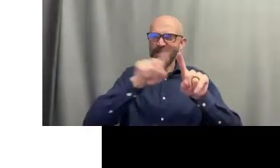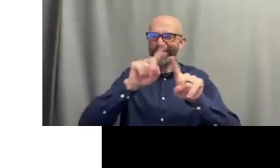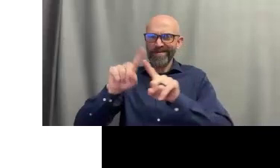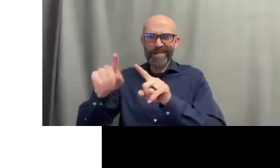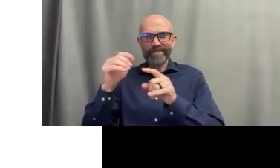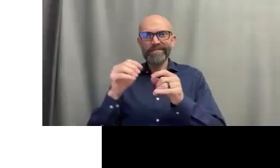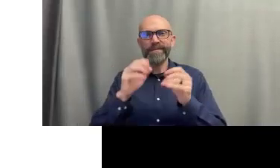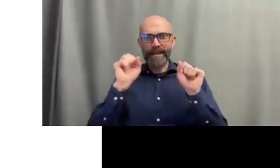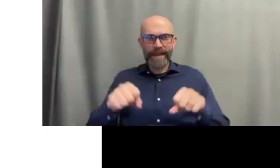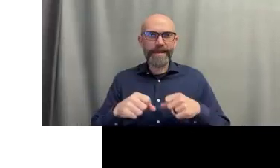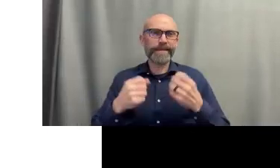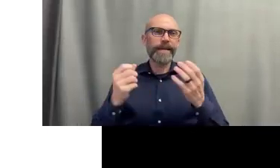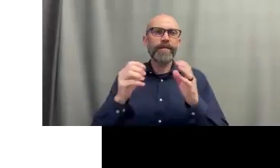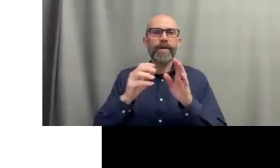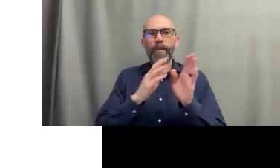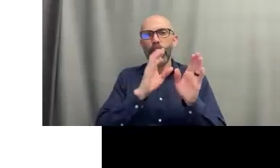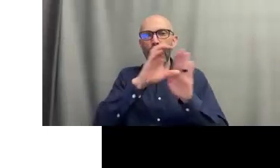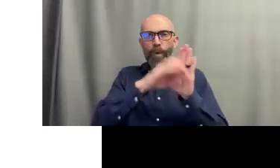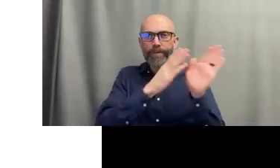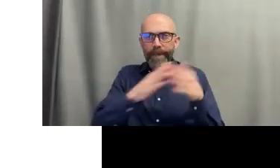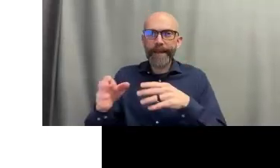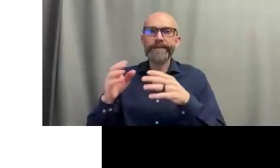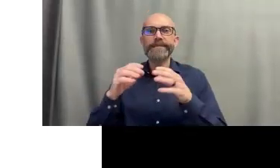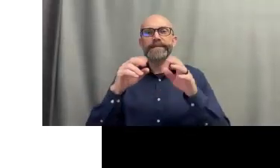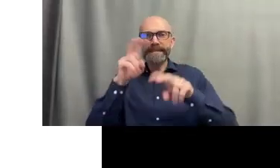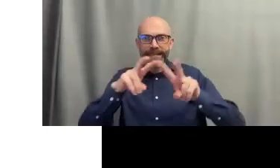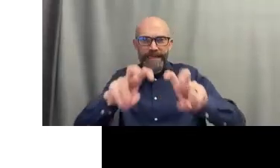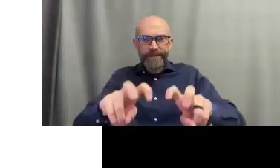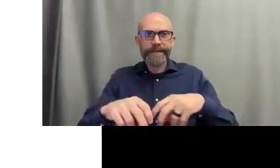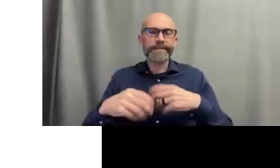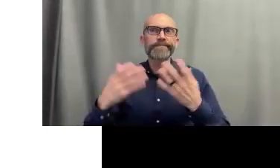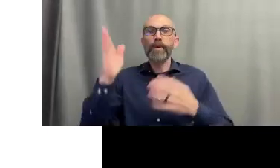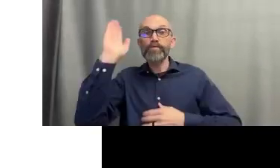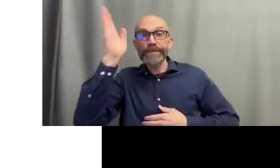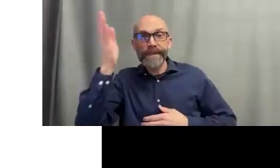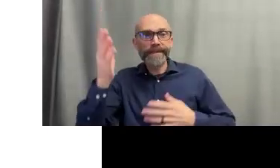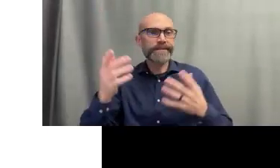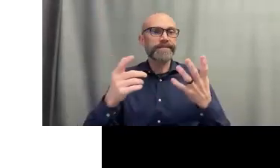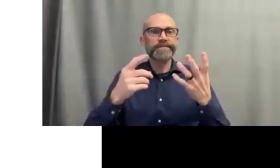lesson plans, assessments, presentations. There is a couple of guides, on there